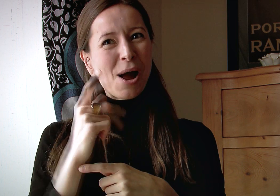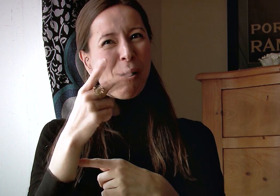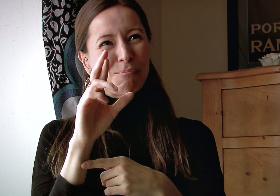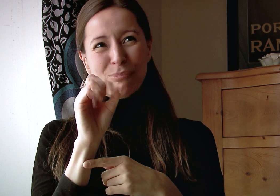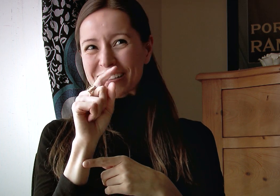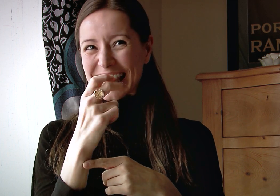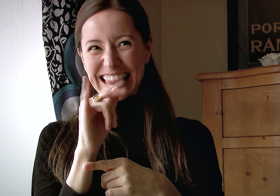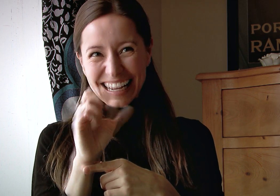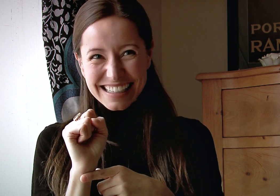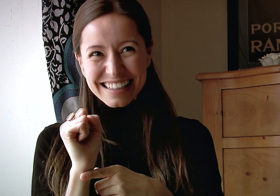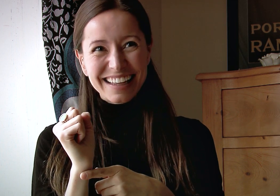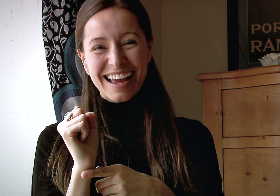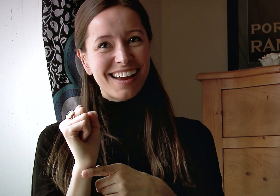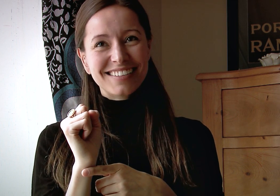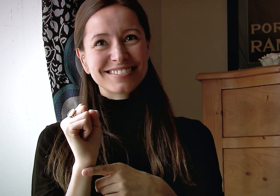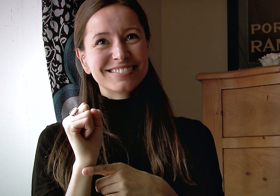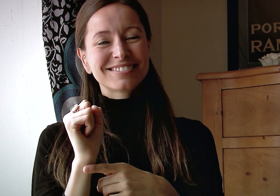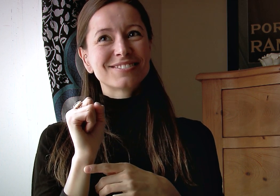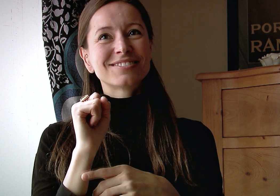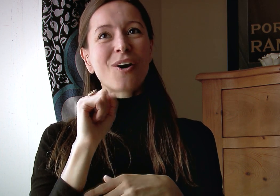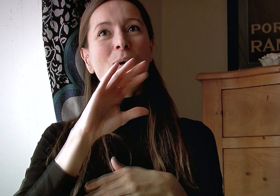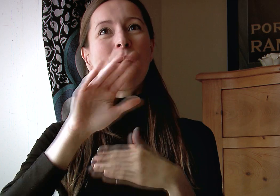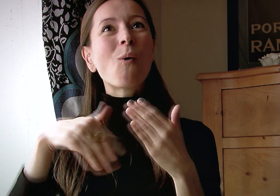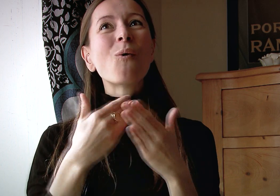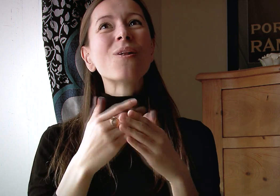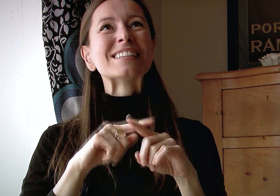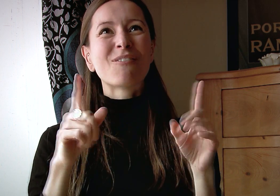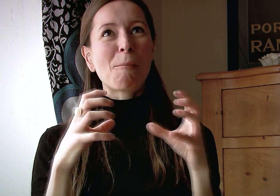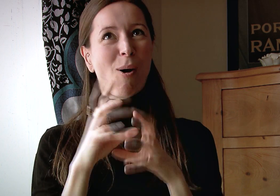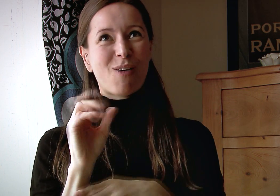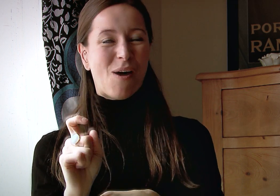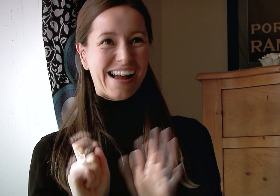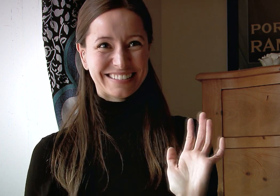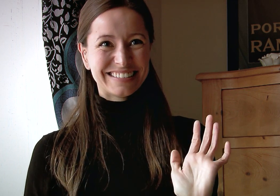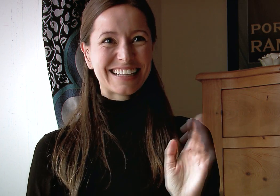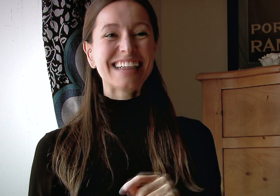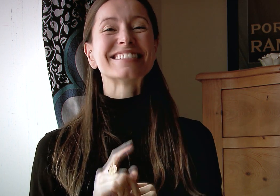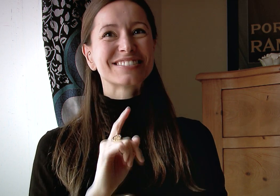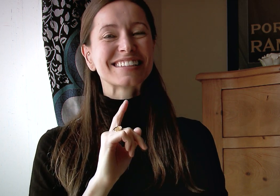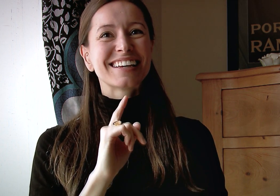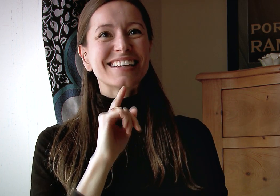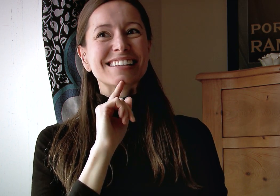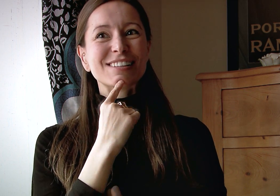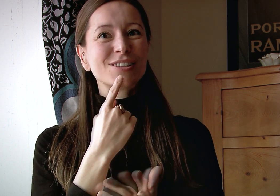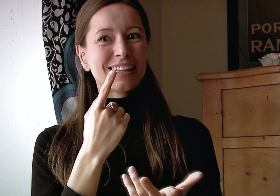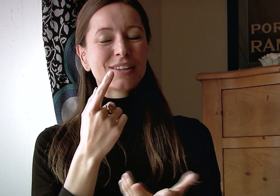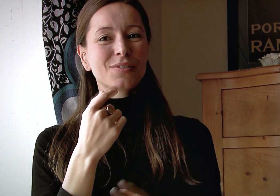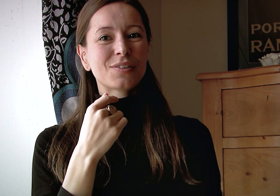Prosthetics... is a whole different ball of wax! Seriously.